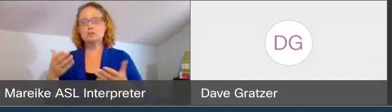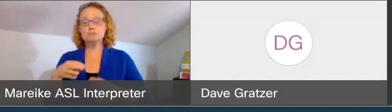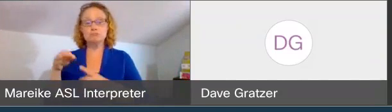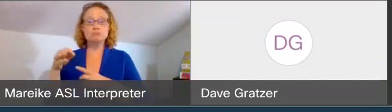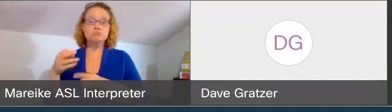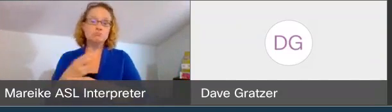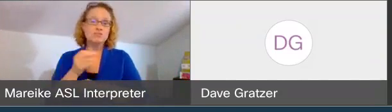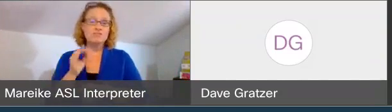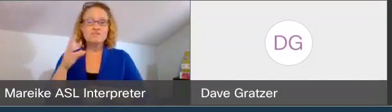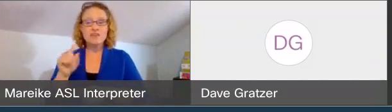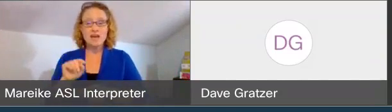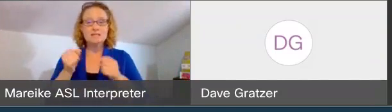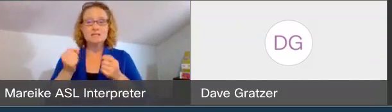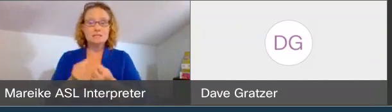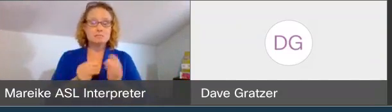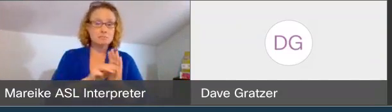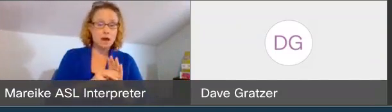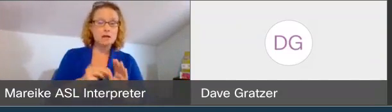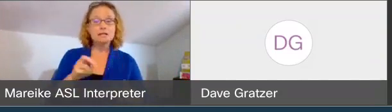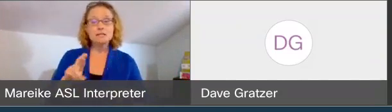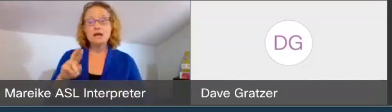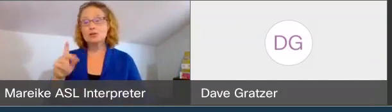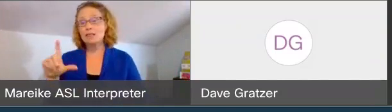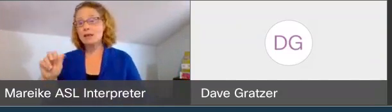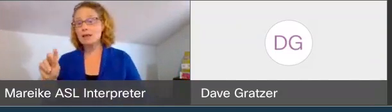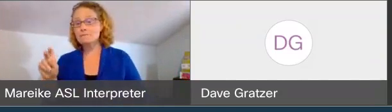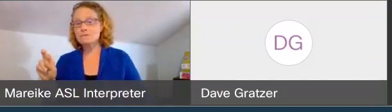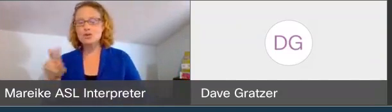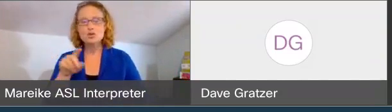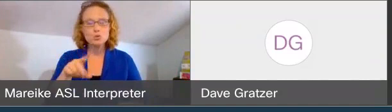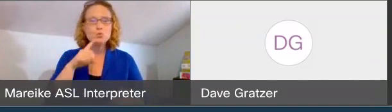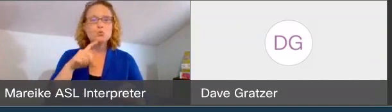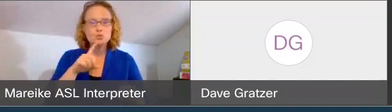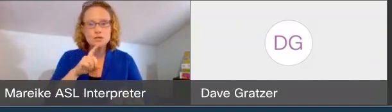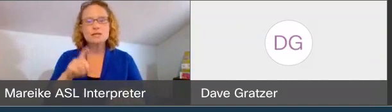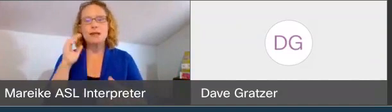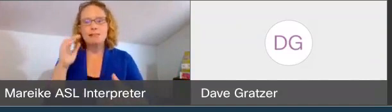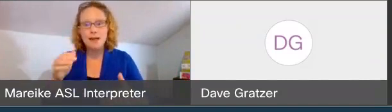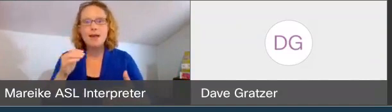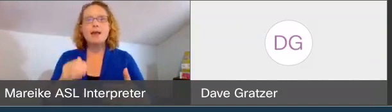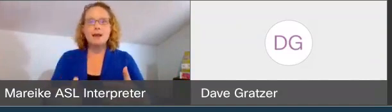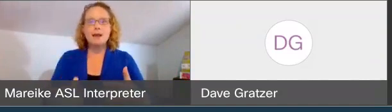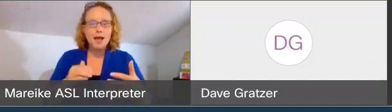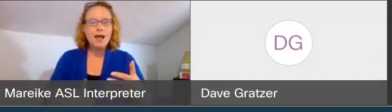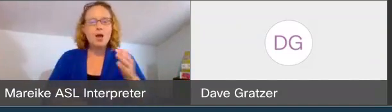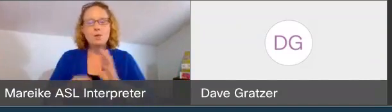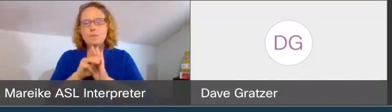team model and Dr. Klaver, I think you laid out what effect team model looks like, and then how